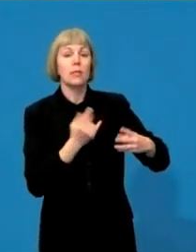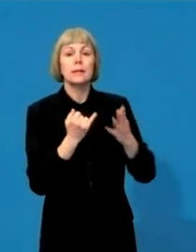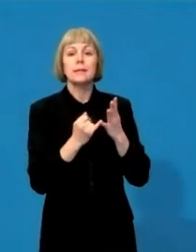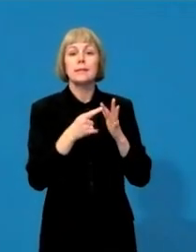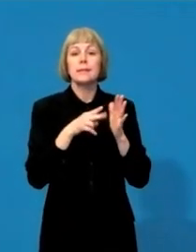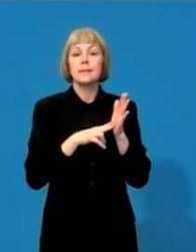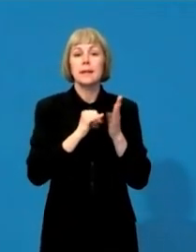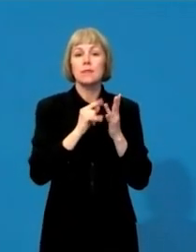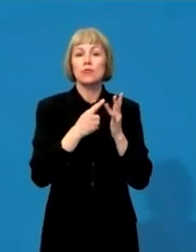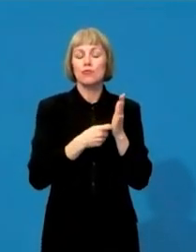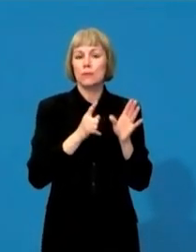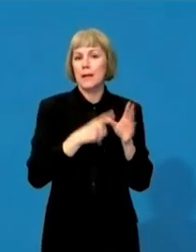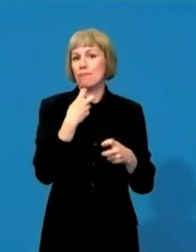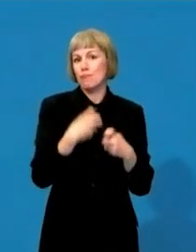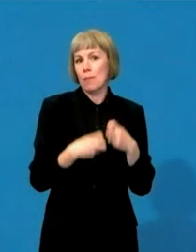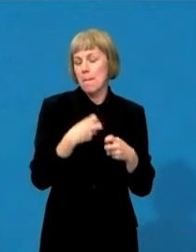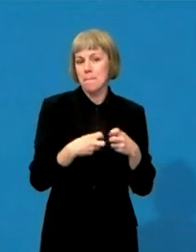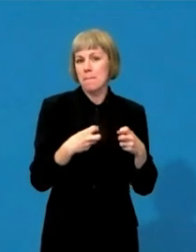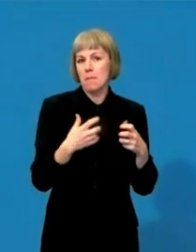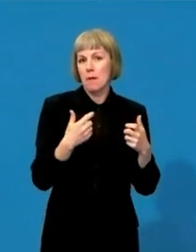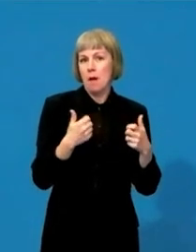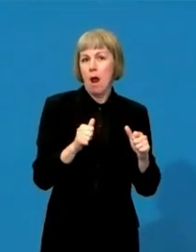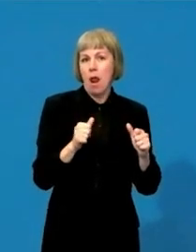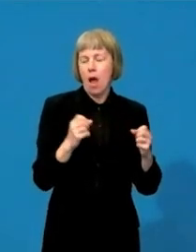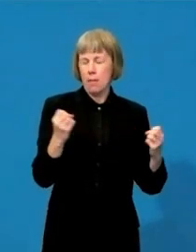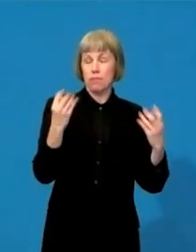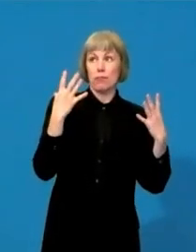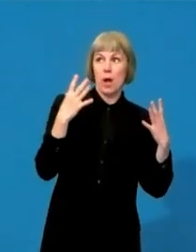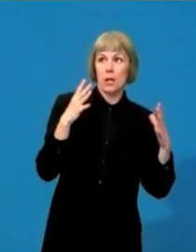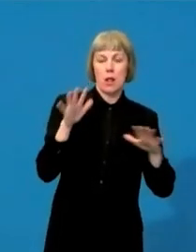So, you know, some of them - both of them don't like very bright lights or very loud